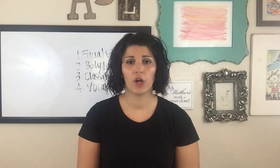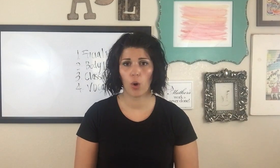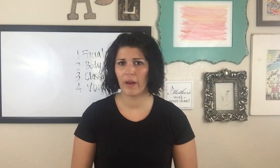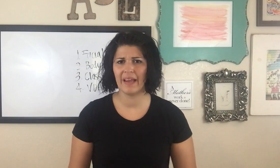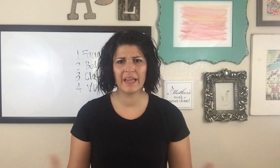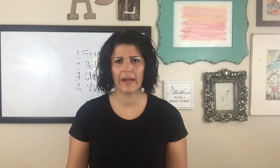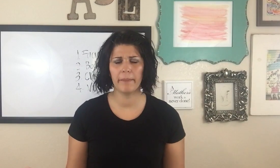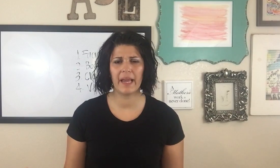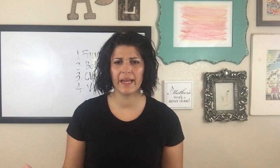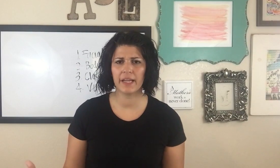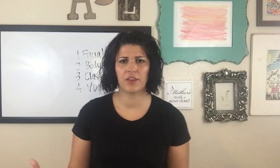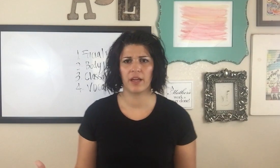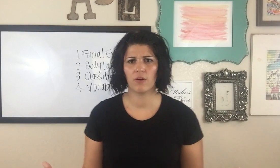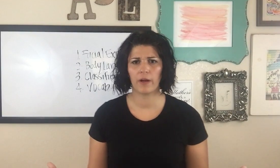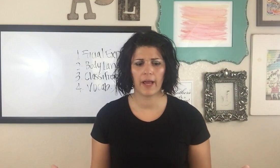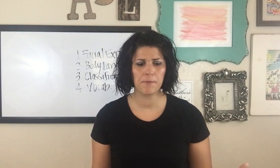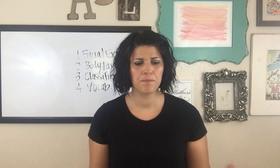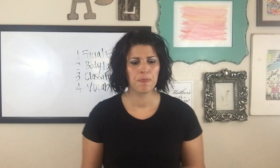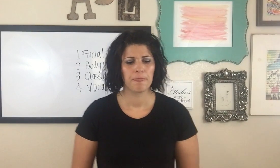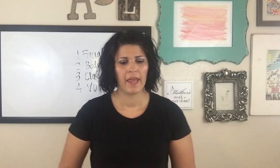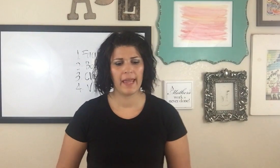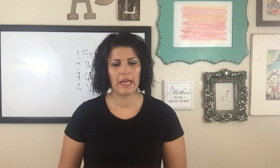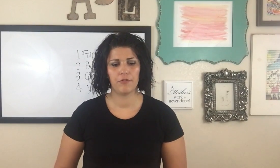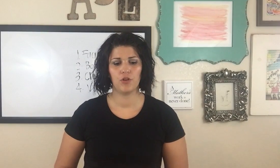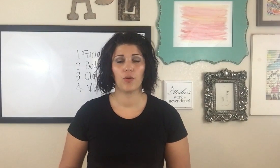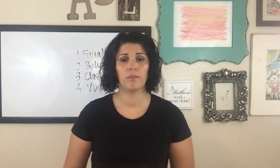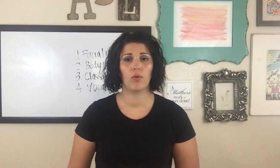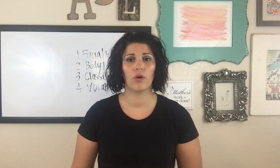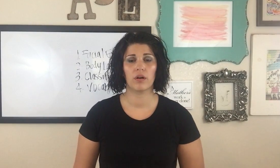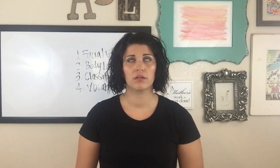You know, it could be anything. Okay. If you are bored,